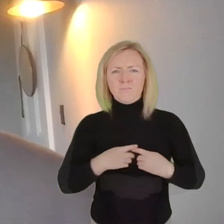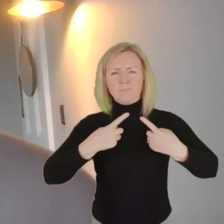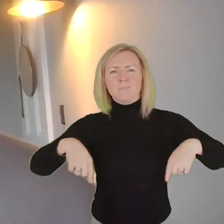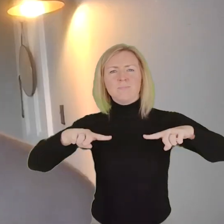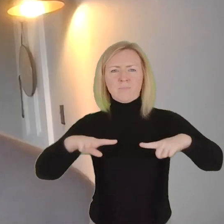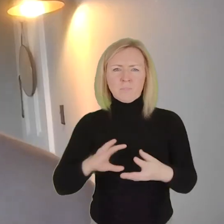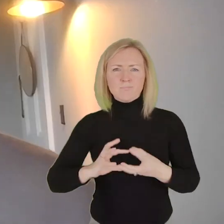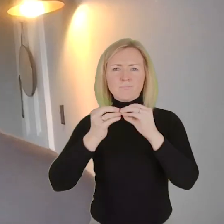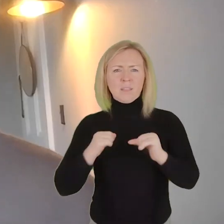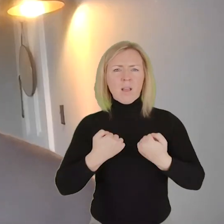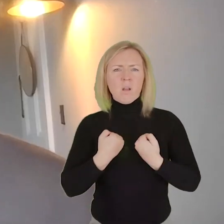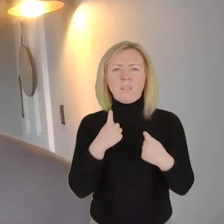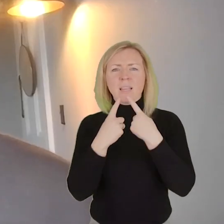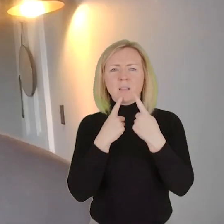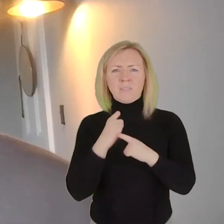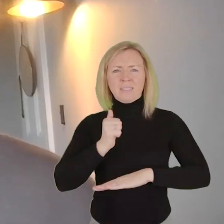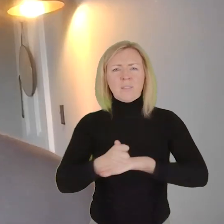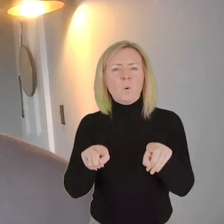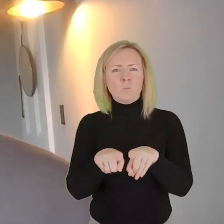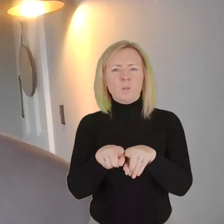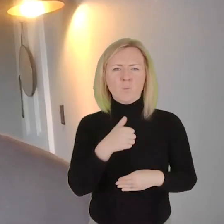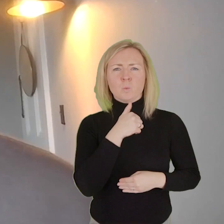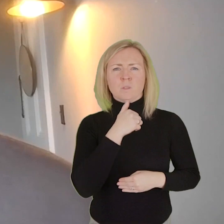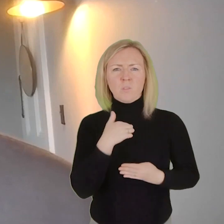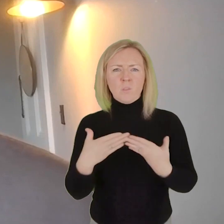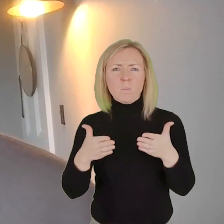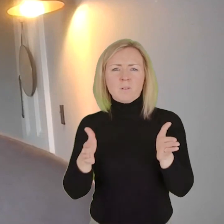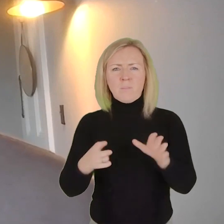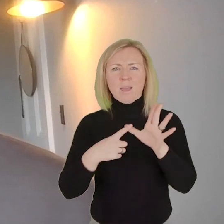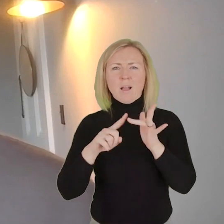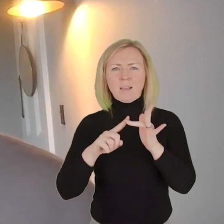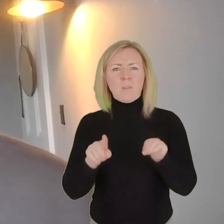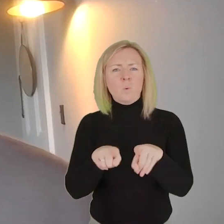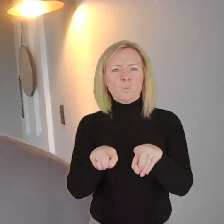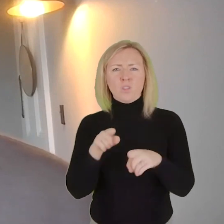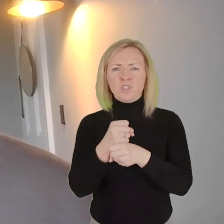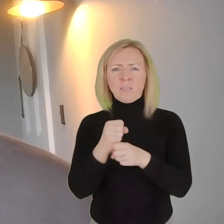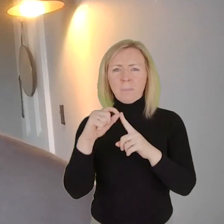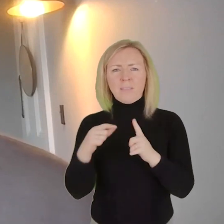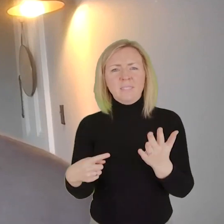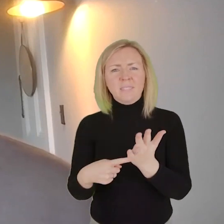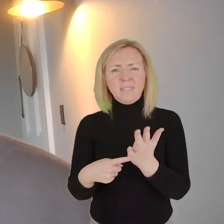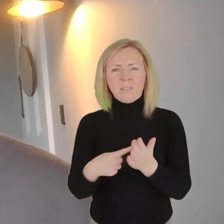We've created our own data set, so we've not needed to rely on large data sets.